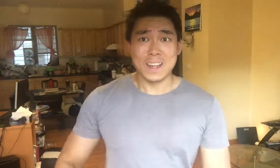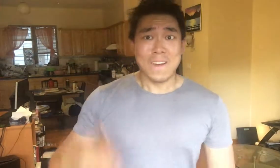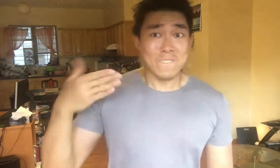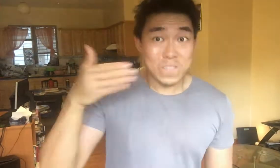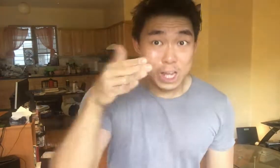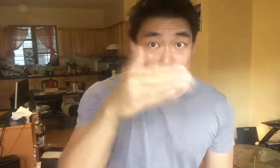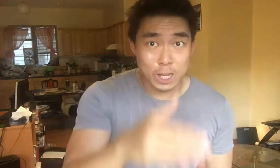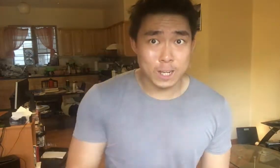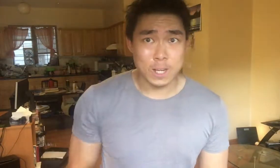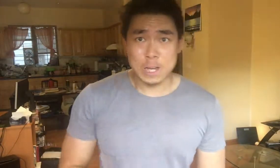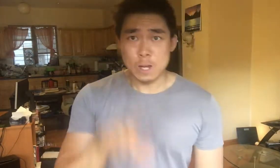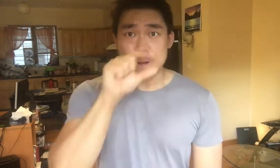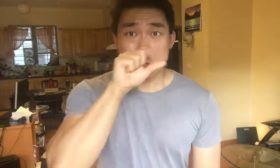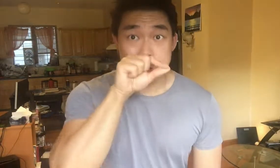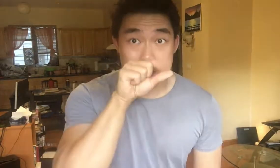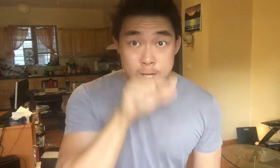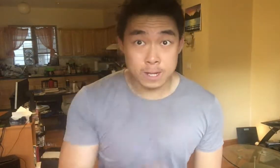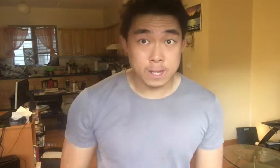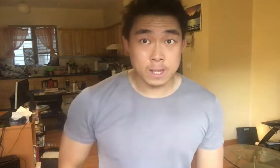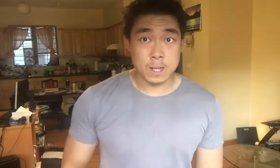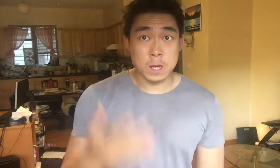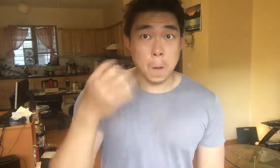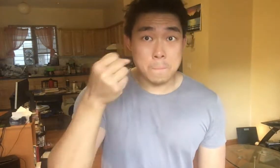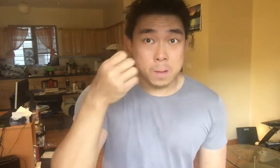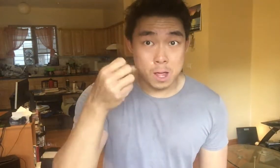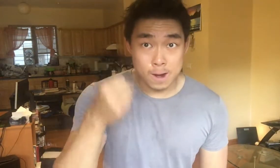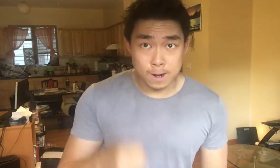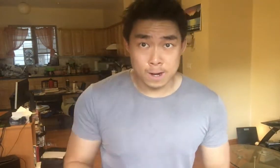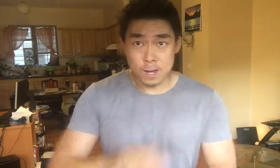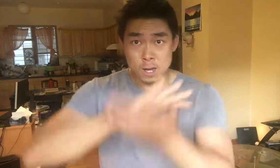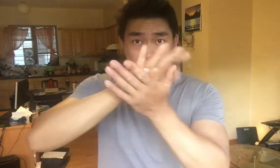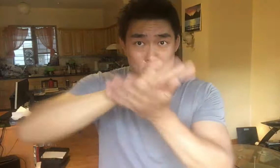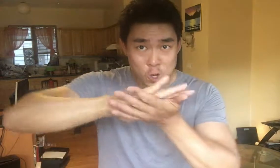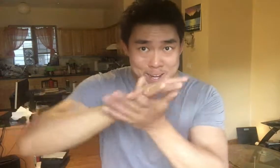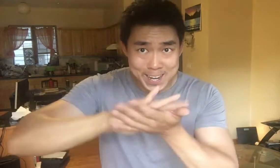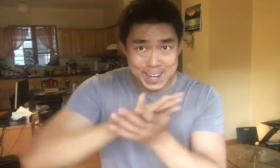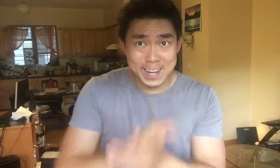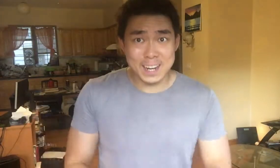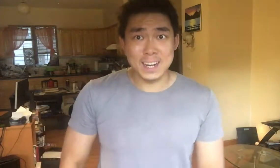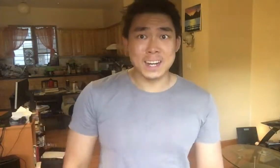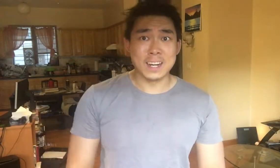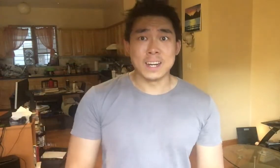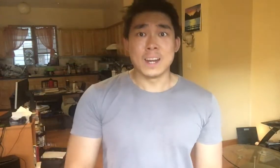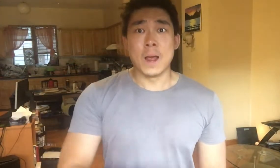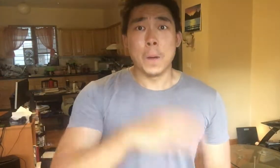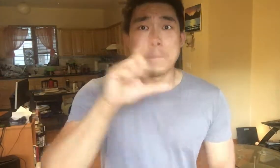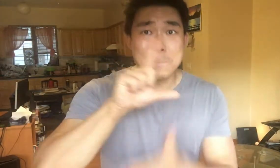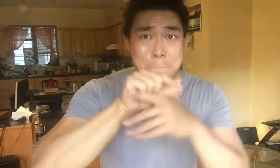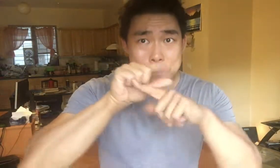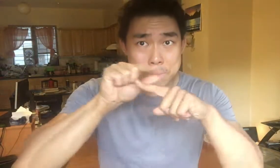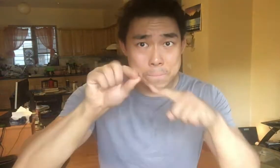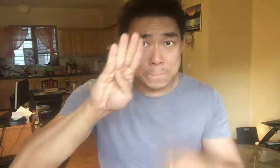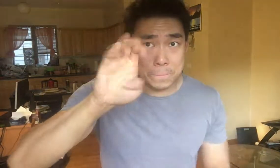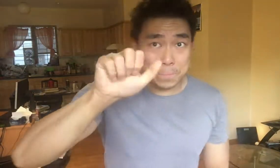Fish Poultry Milk Cheese Beans